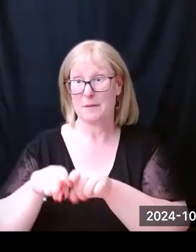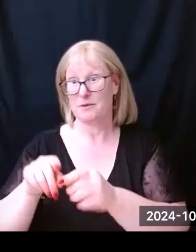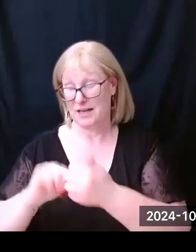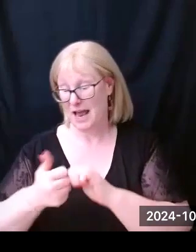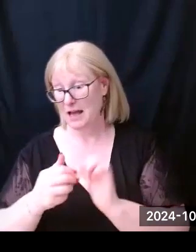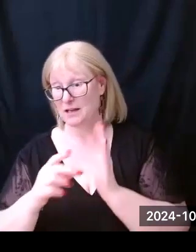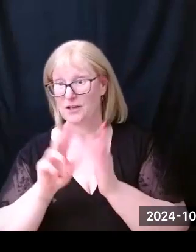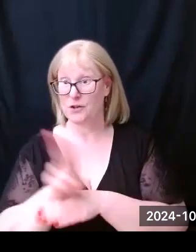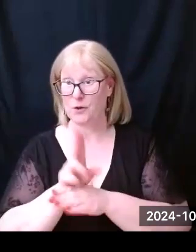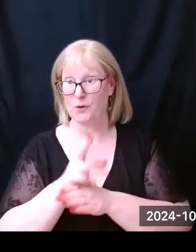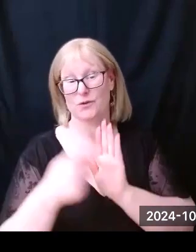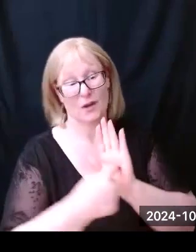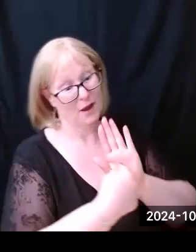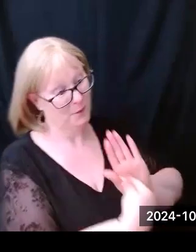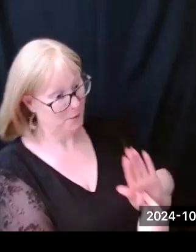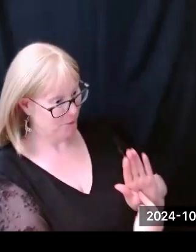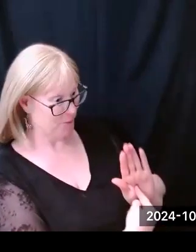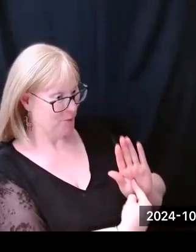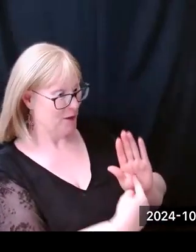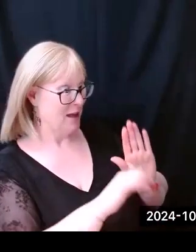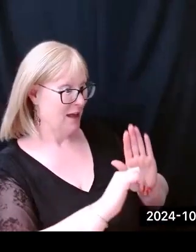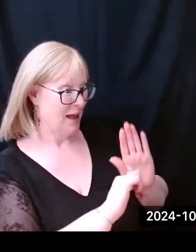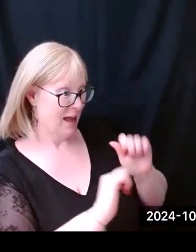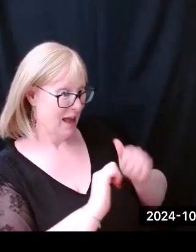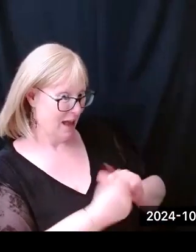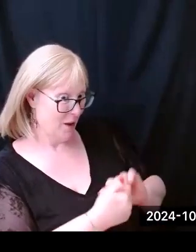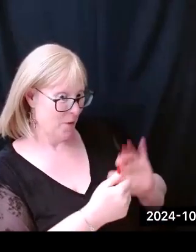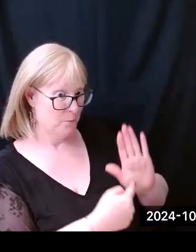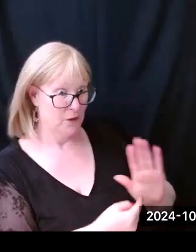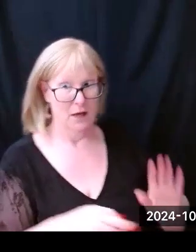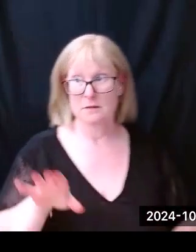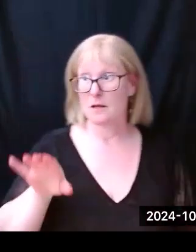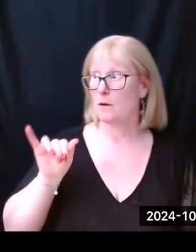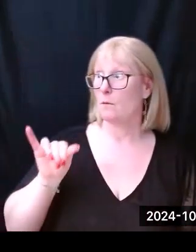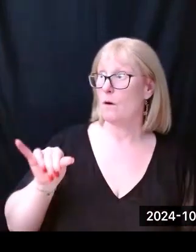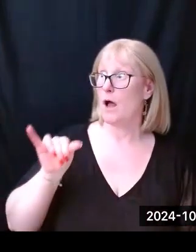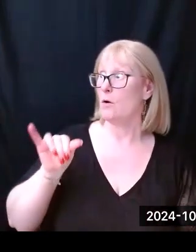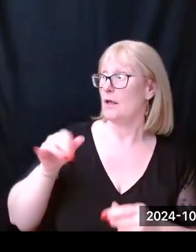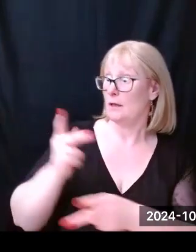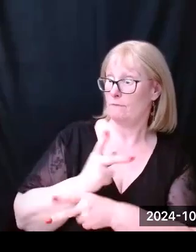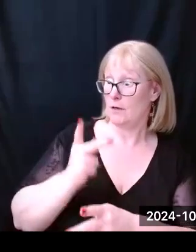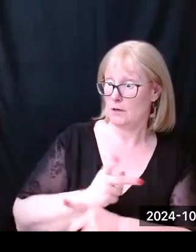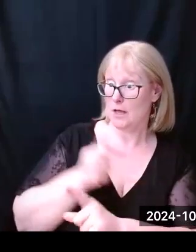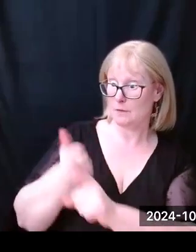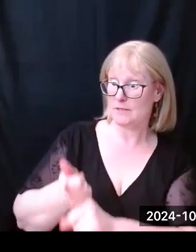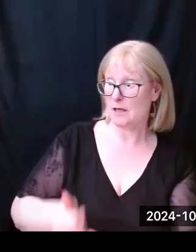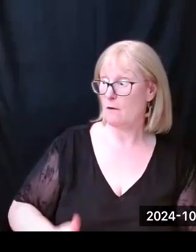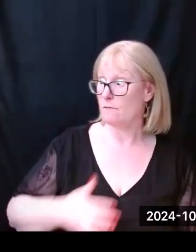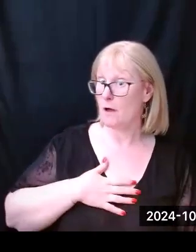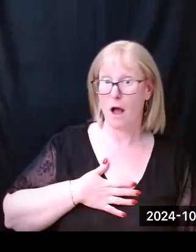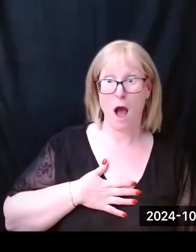Everybody like I love it in clinic where parents are like, Yeah, it's like he figured out how to do all these things. Well, he has no shame.